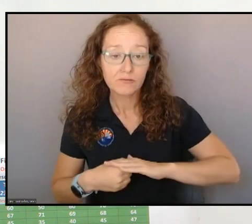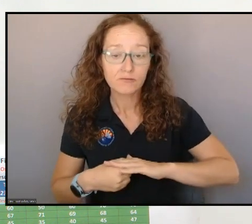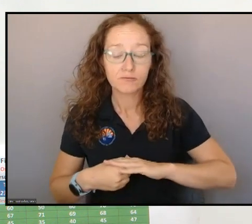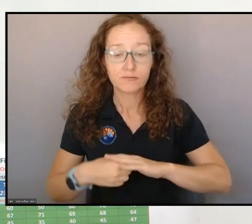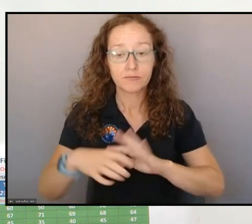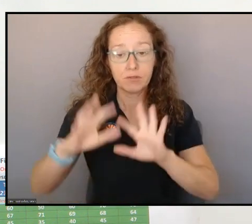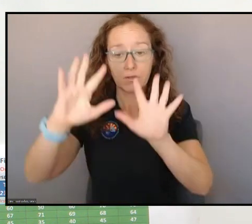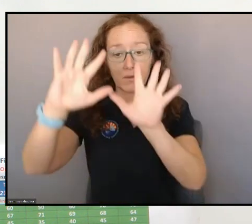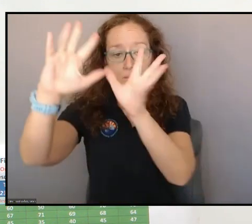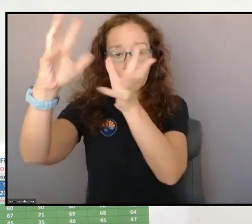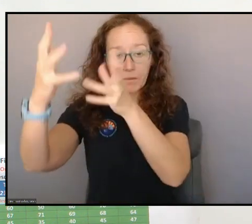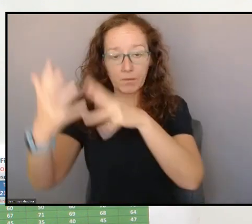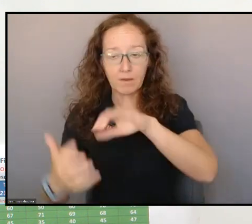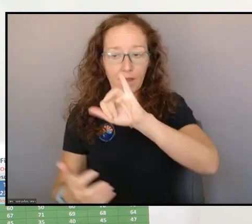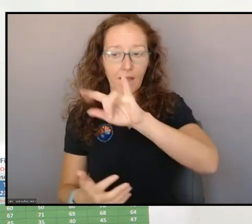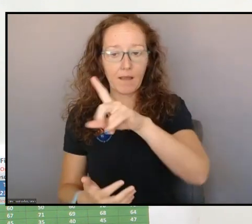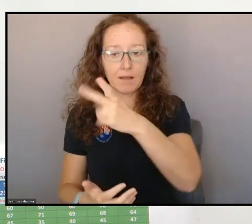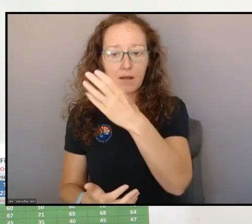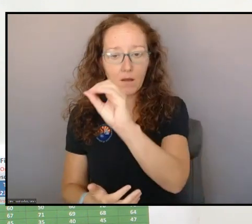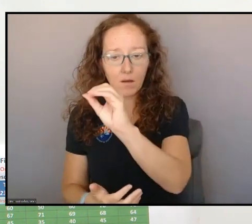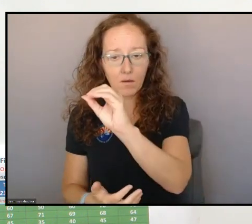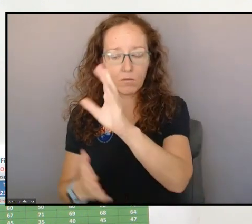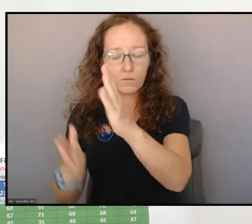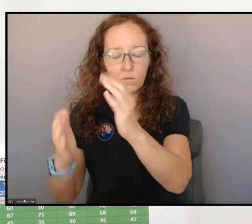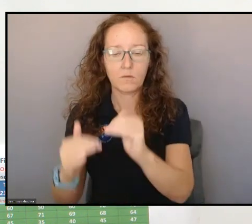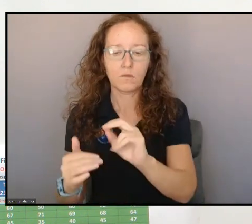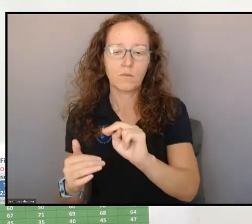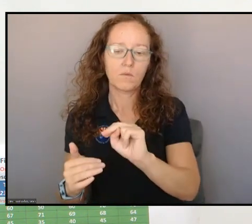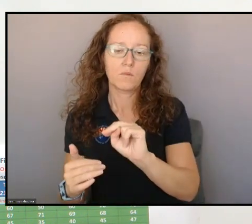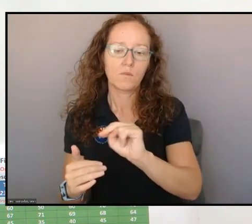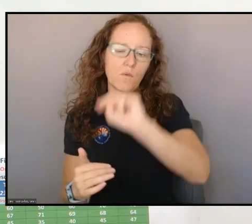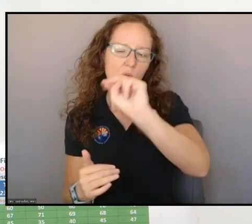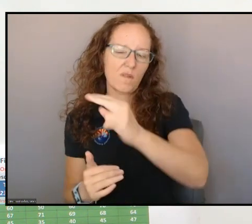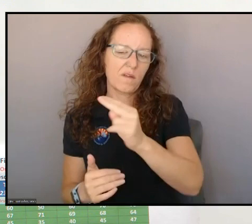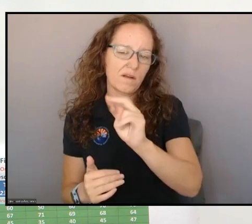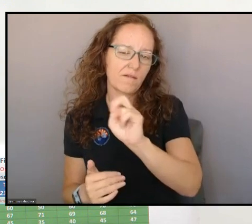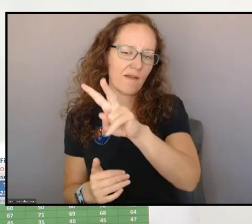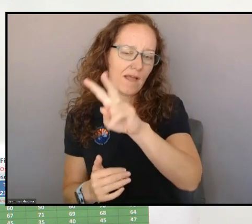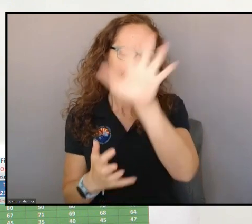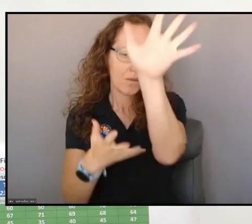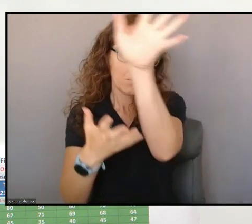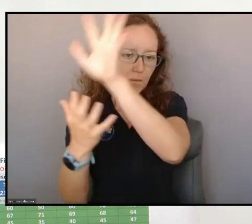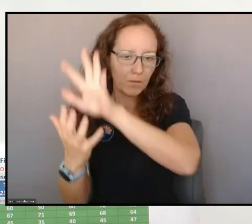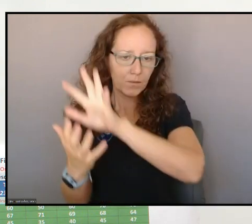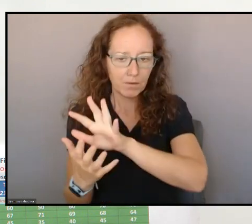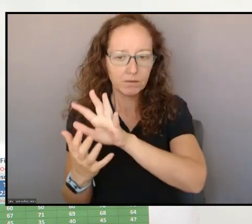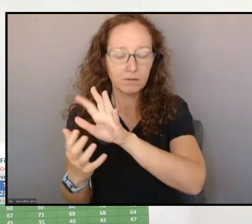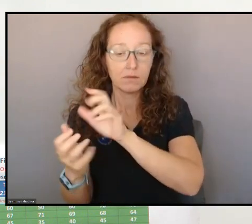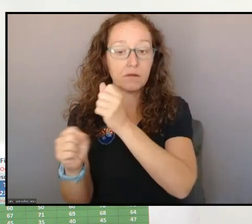with that, it's going to start pushing that moisture a little bit back further to the east. And with that, we'll probably